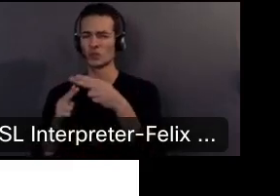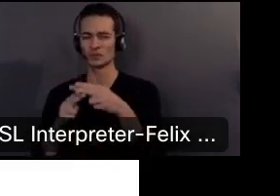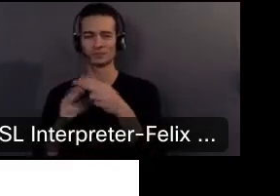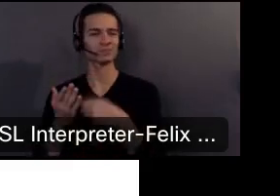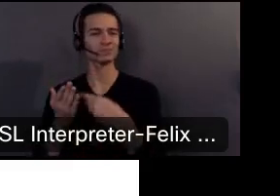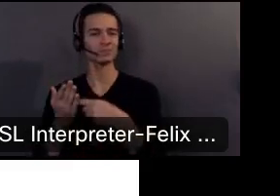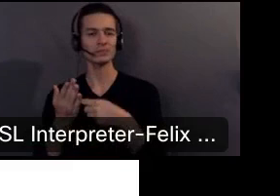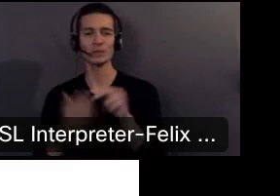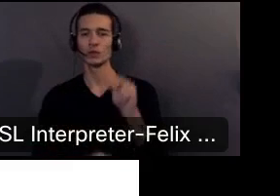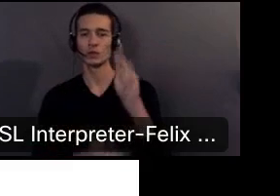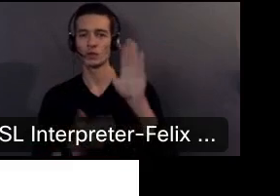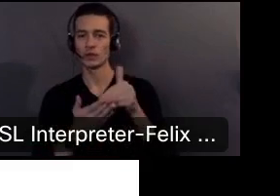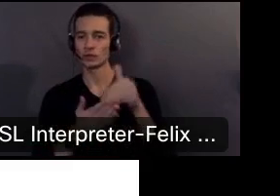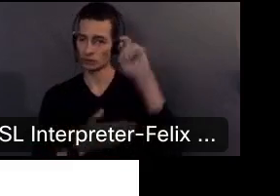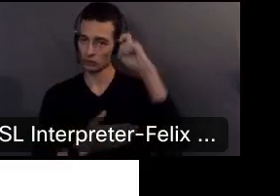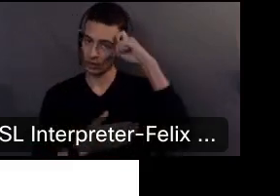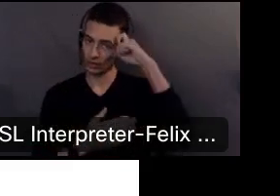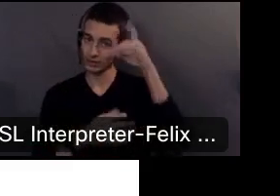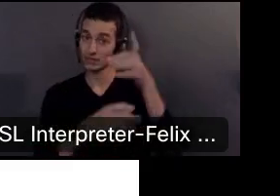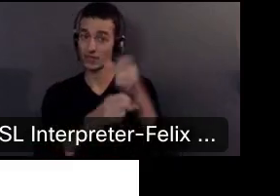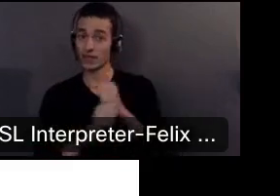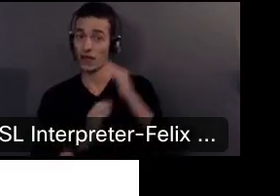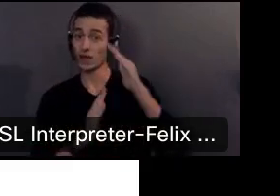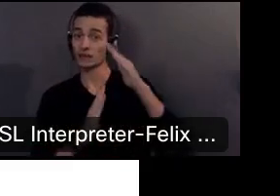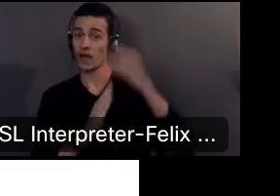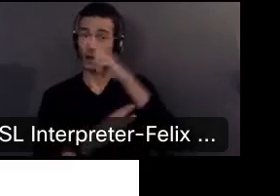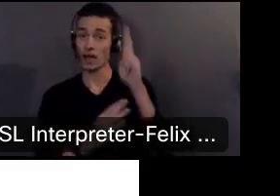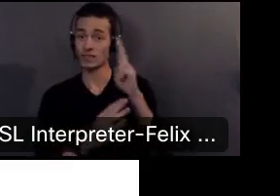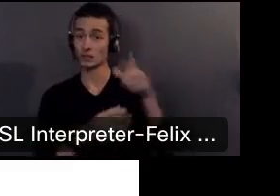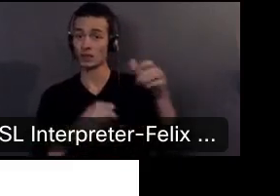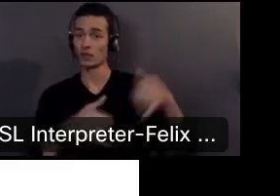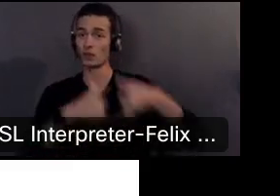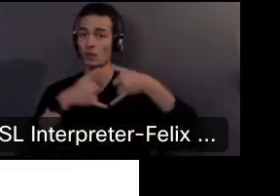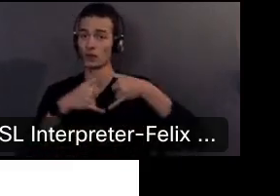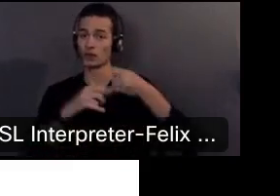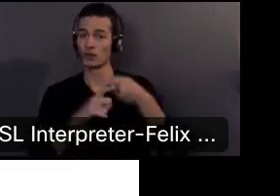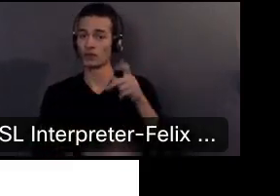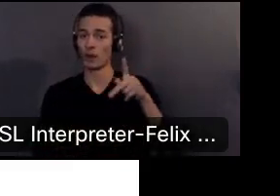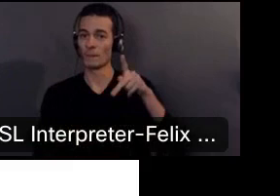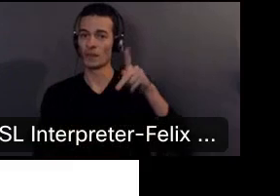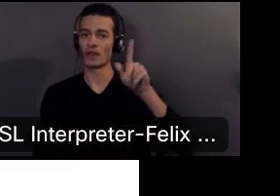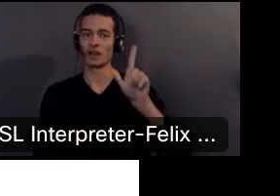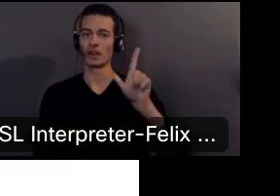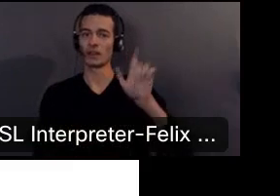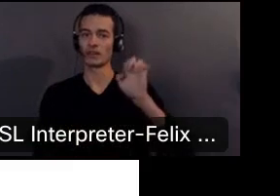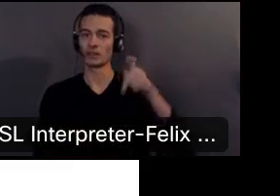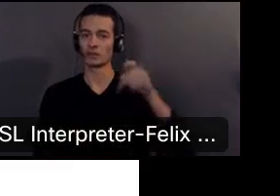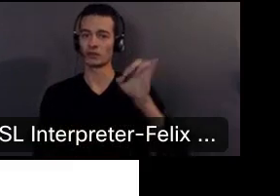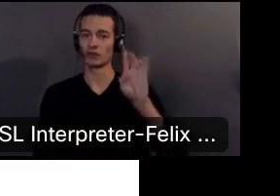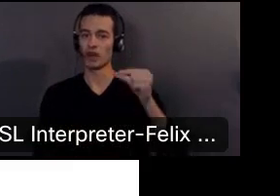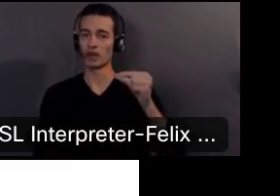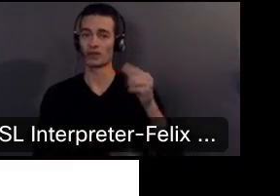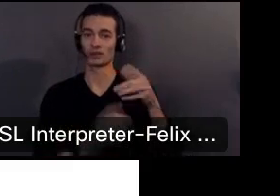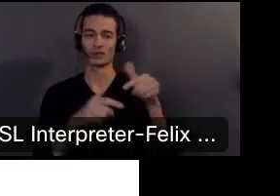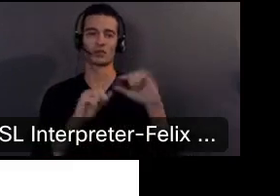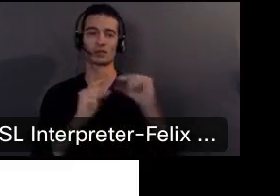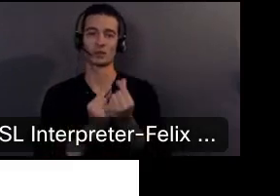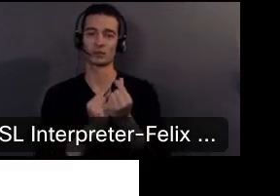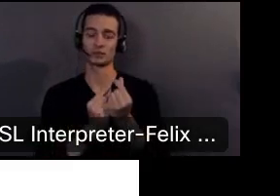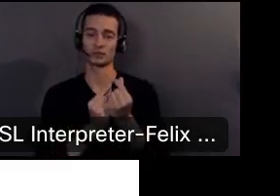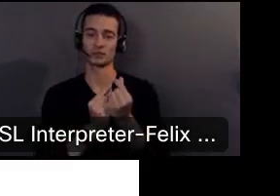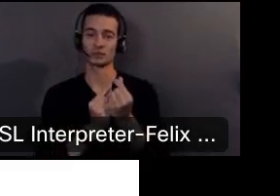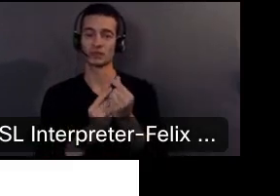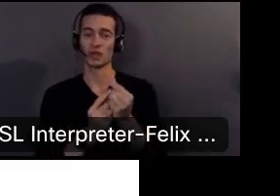Teaching Hospital designation from the leak frog group that makes them 1 of only 85 hot. Excuse me 58 hospitals nationwide to earn that award this year.